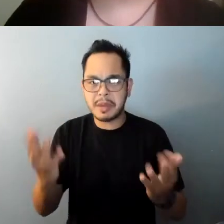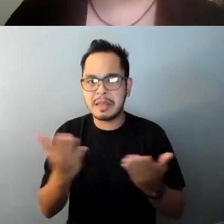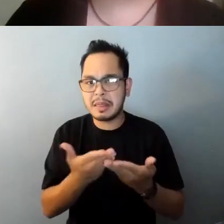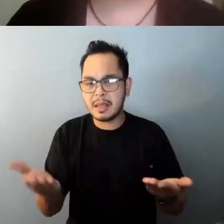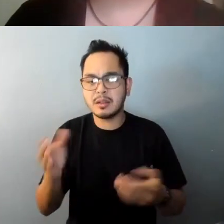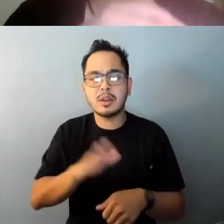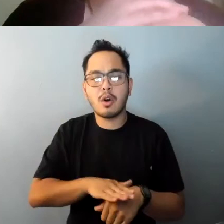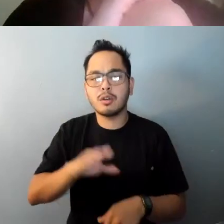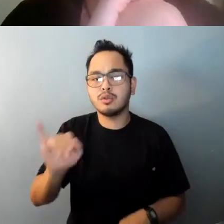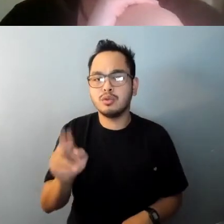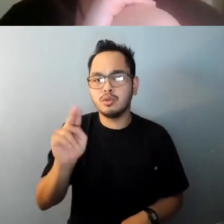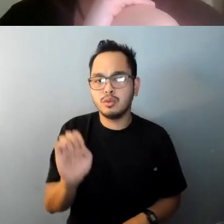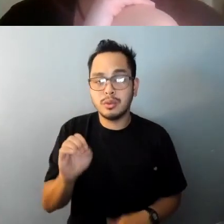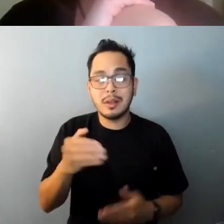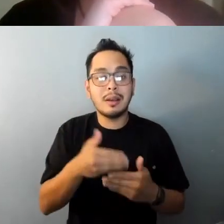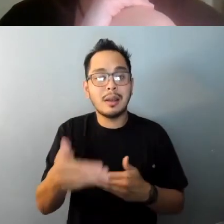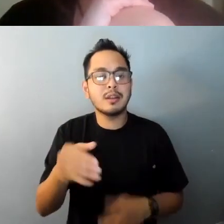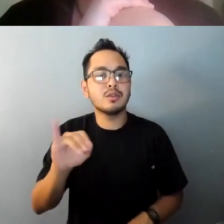and our next event is June 10.